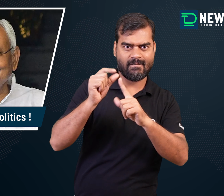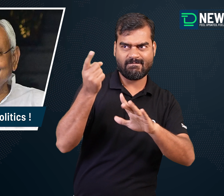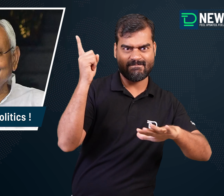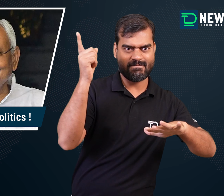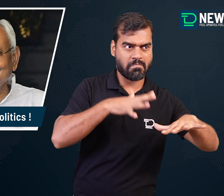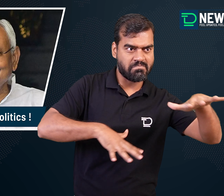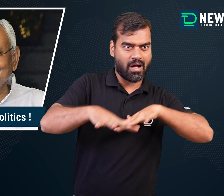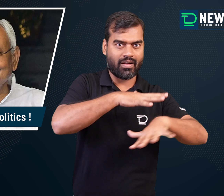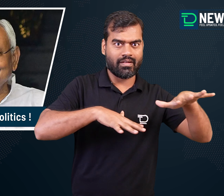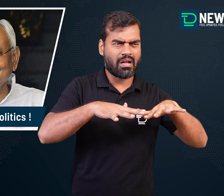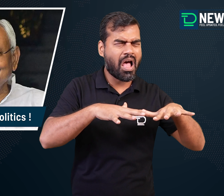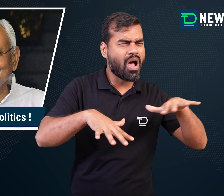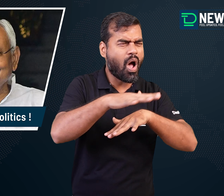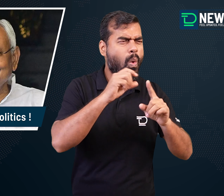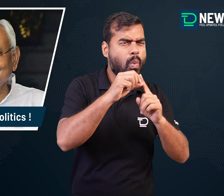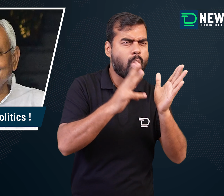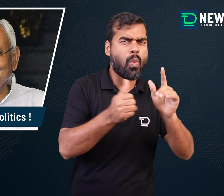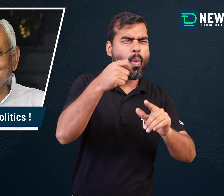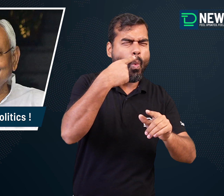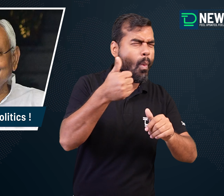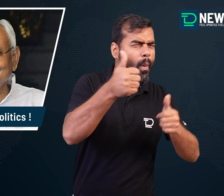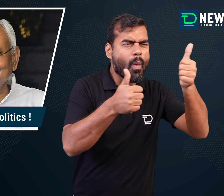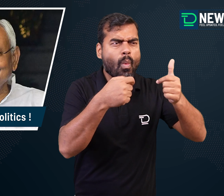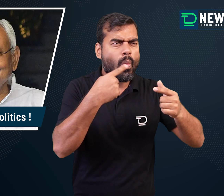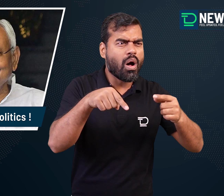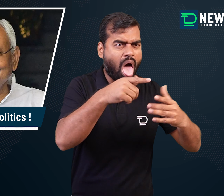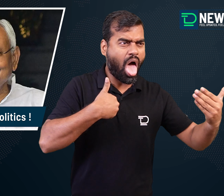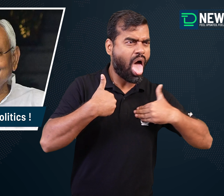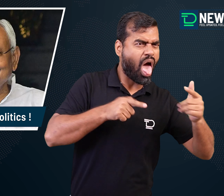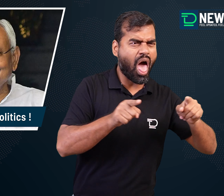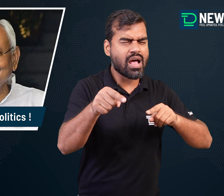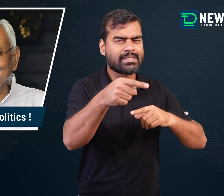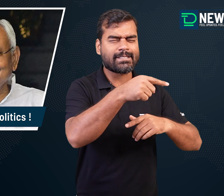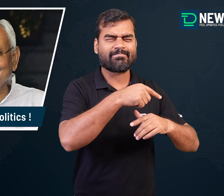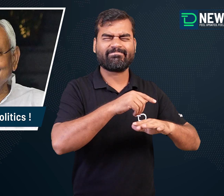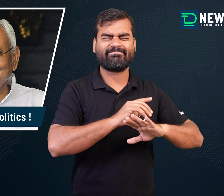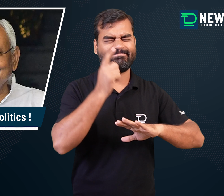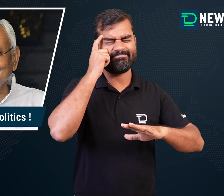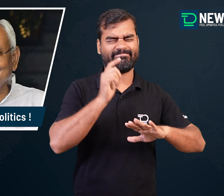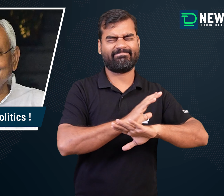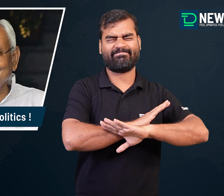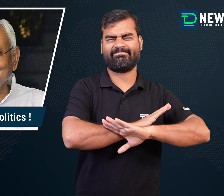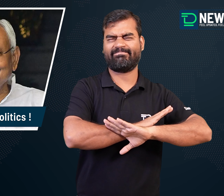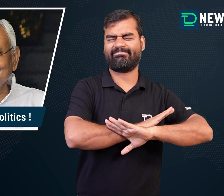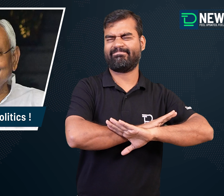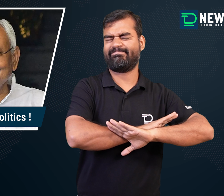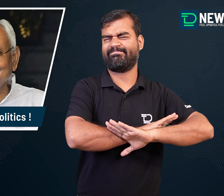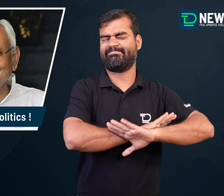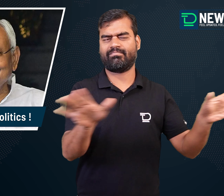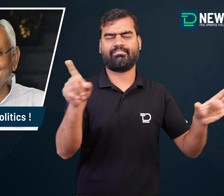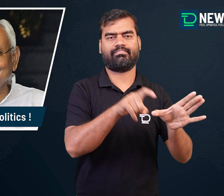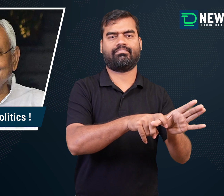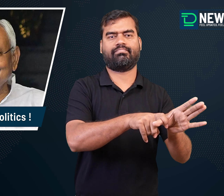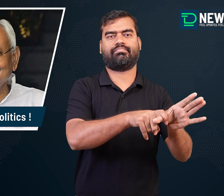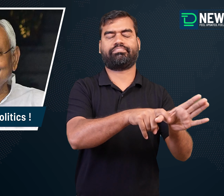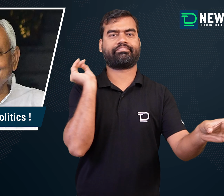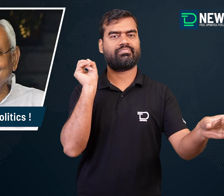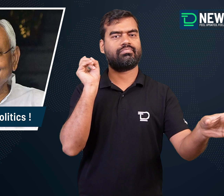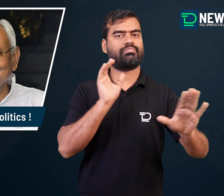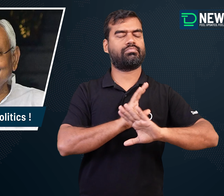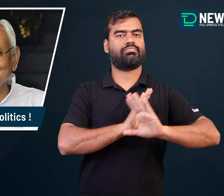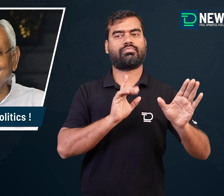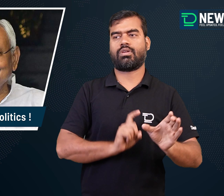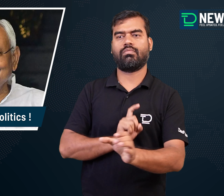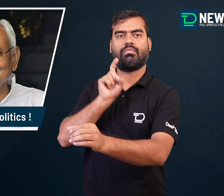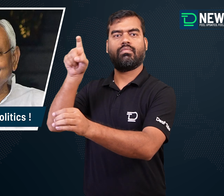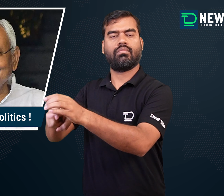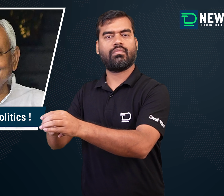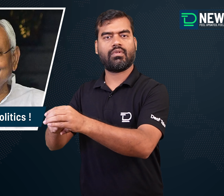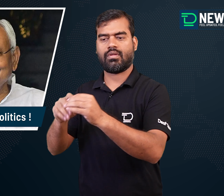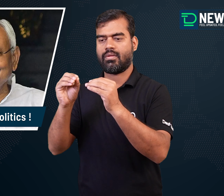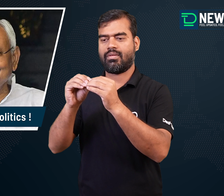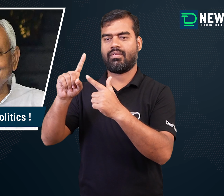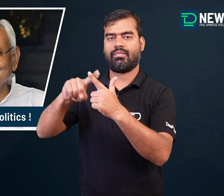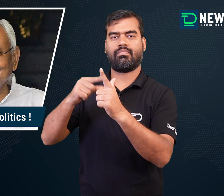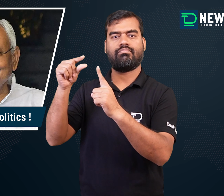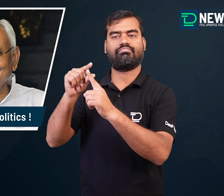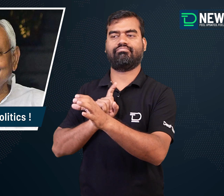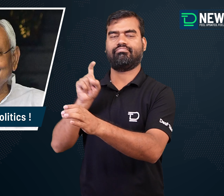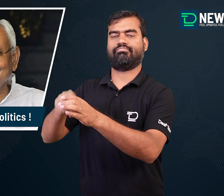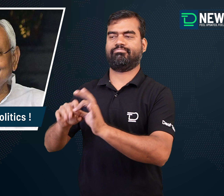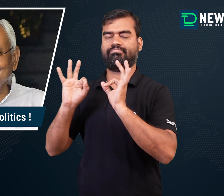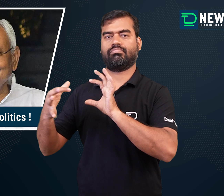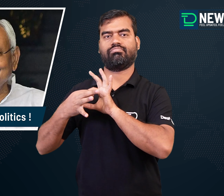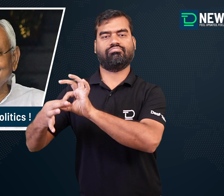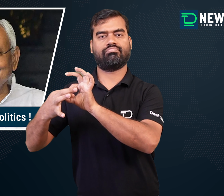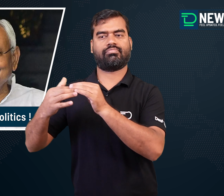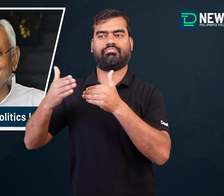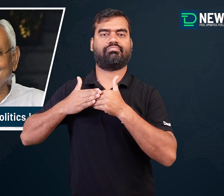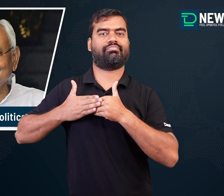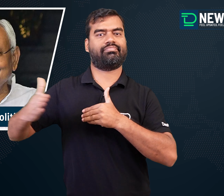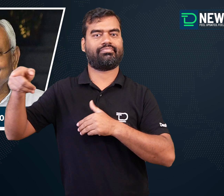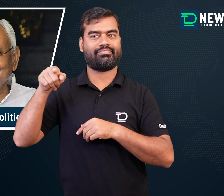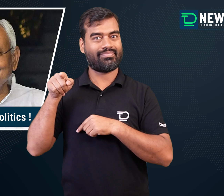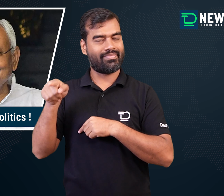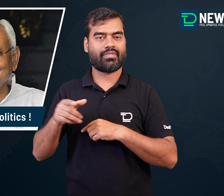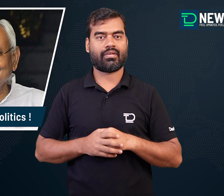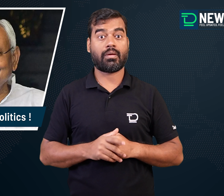He left this team and joined the BJP team.